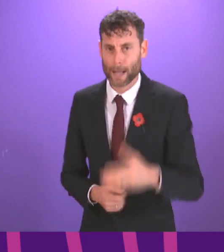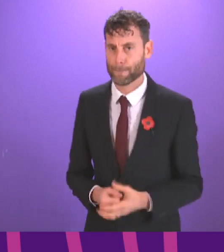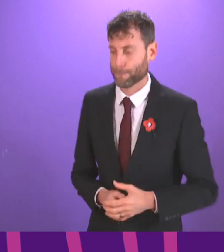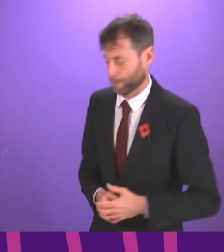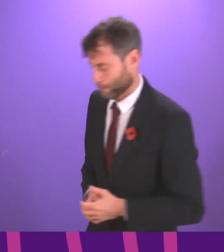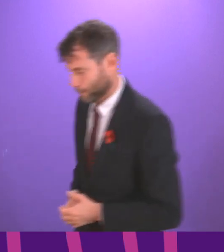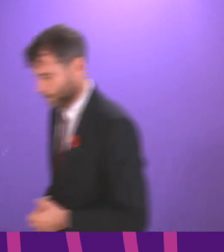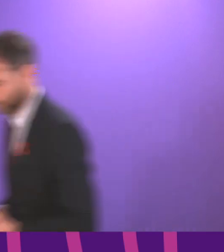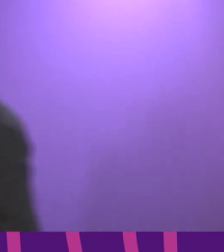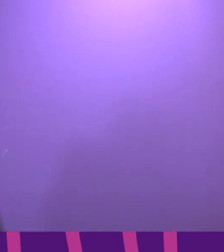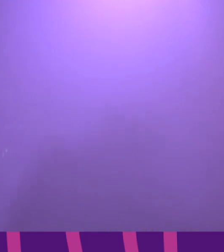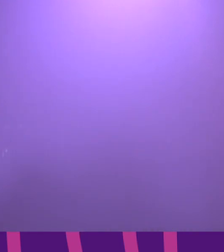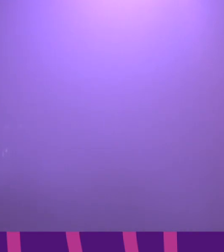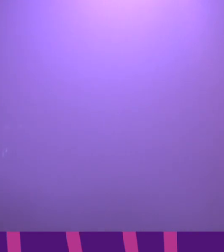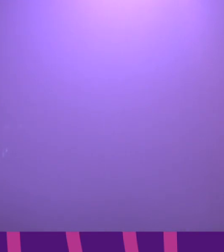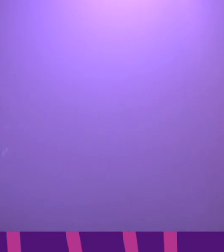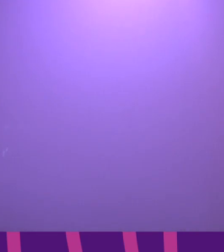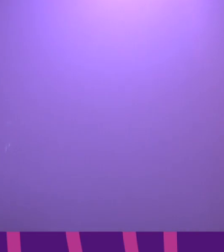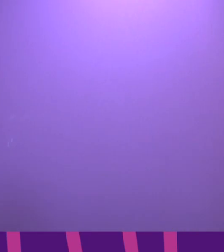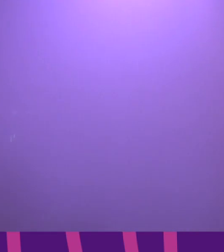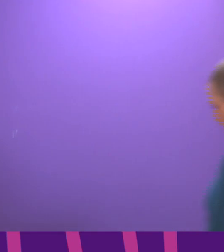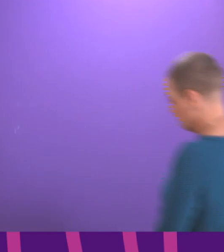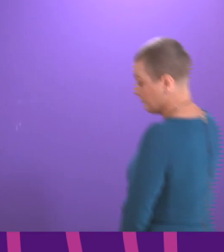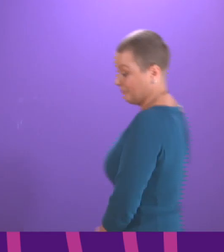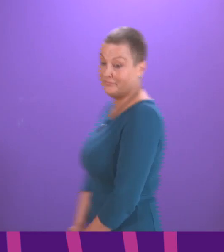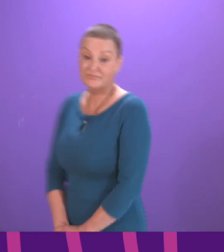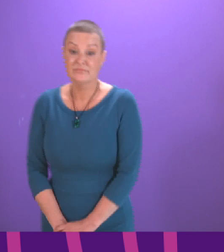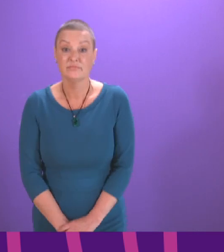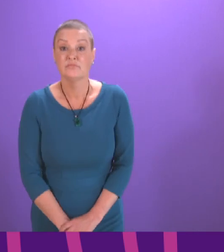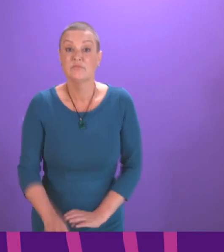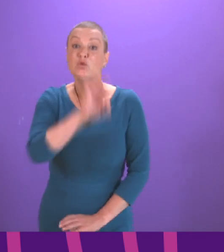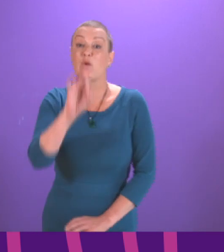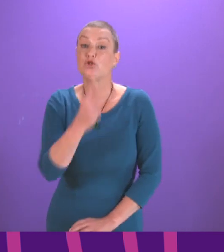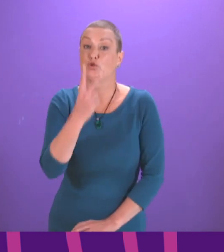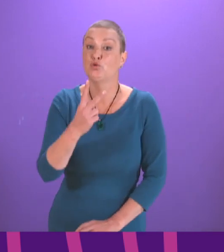Covid-19 (Levels and Support for Businesses) 2. Richard Leonard (Central Scotland) (Lab):